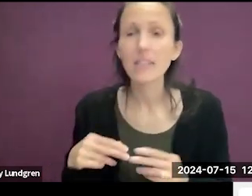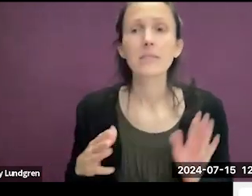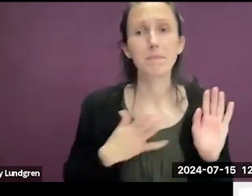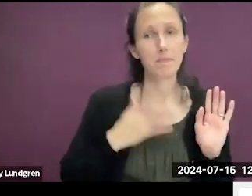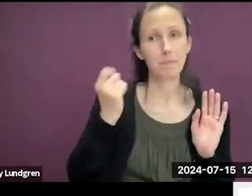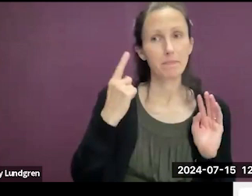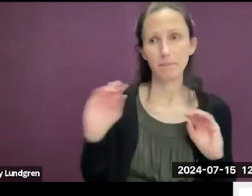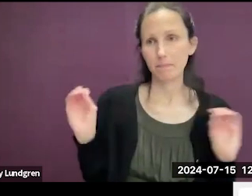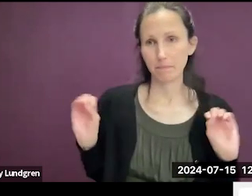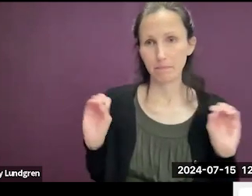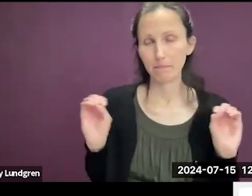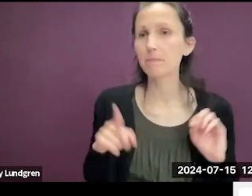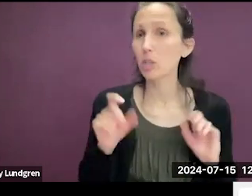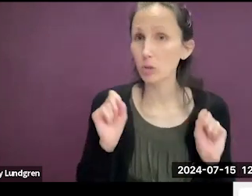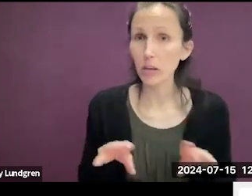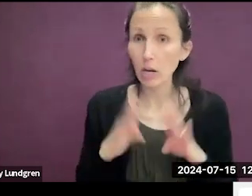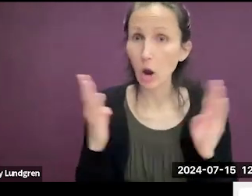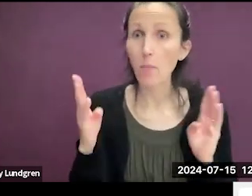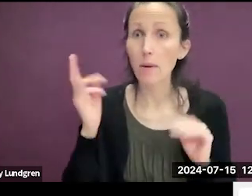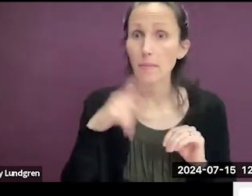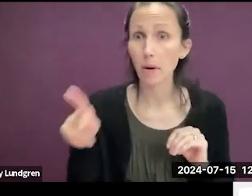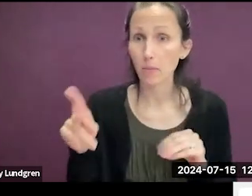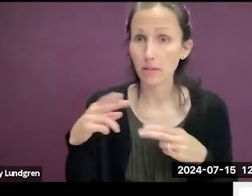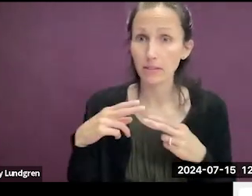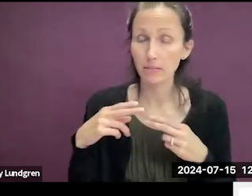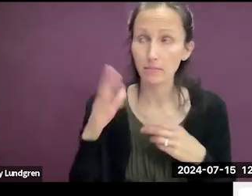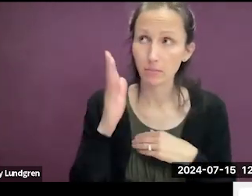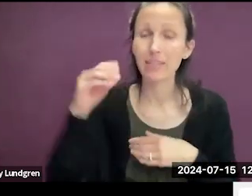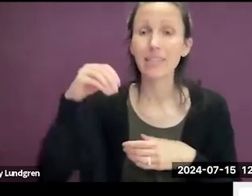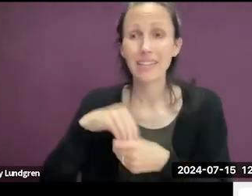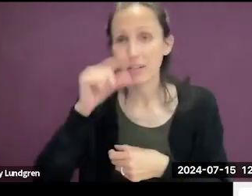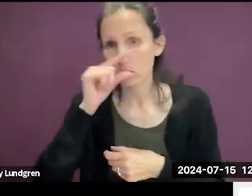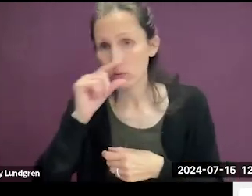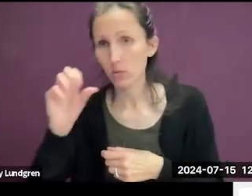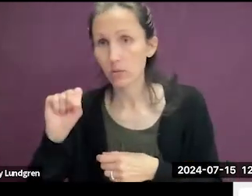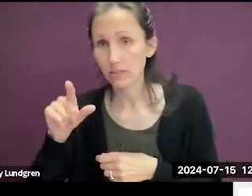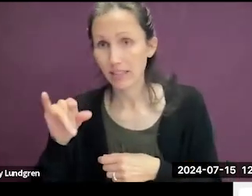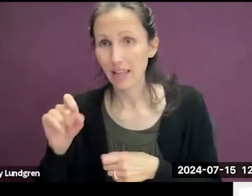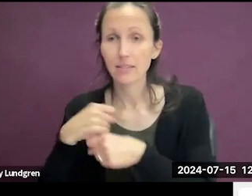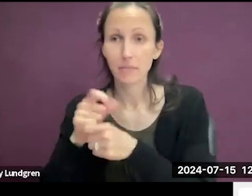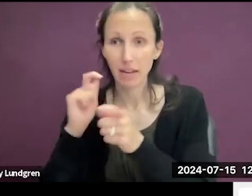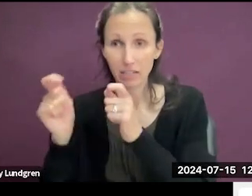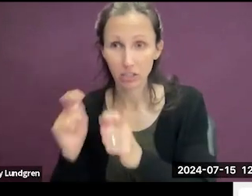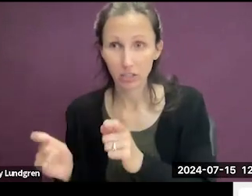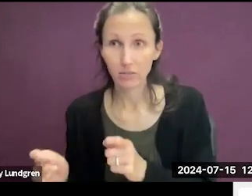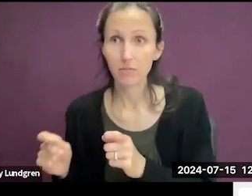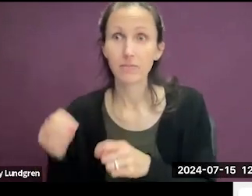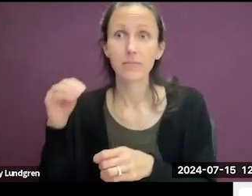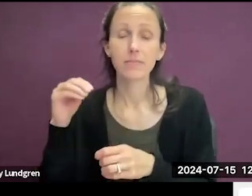You can open PowerPoint presentations in Google Slides and make some adjustments and things in there,